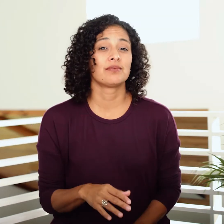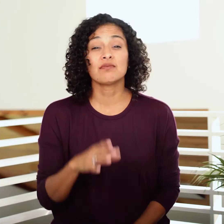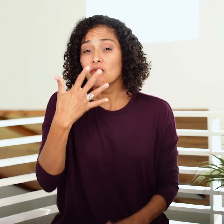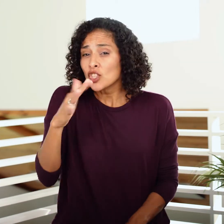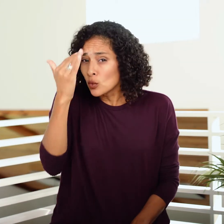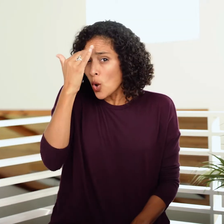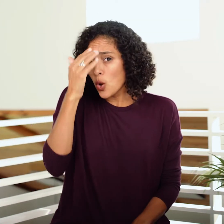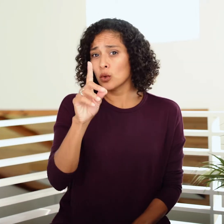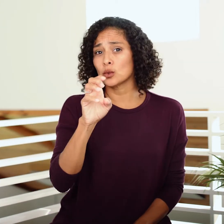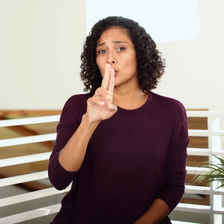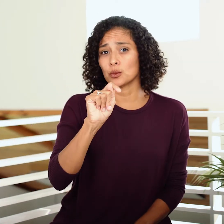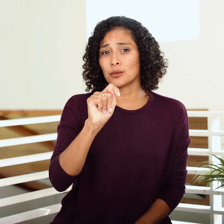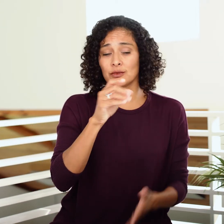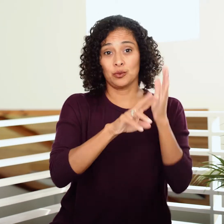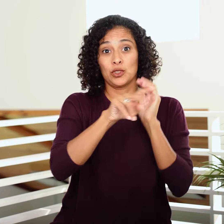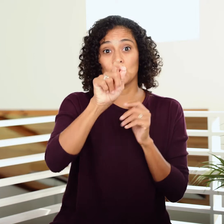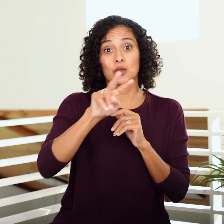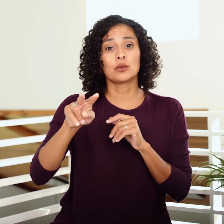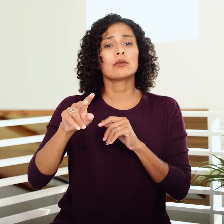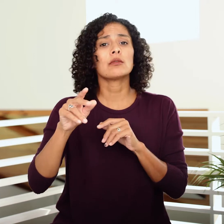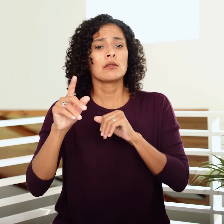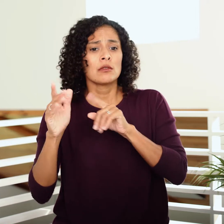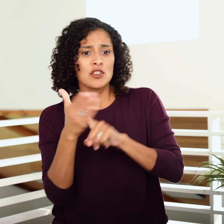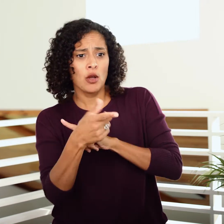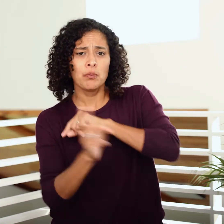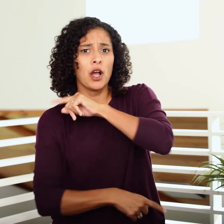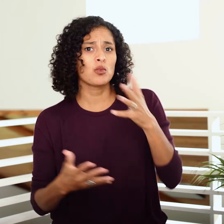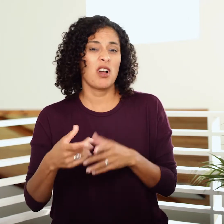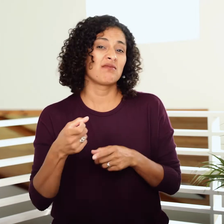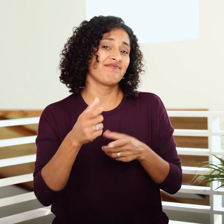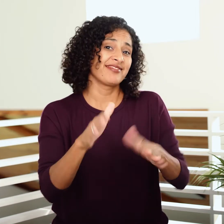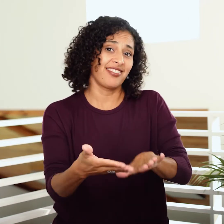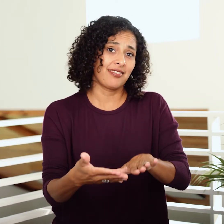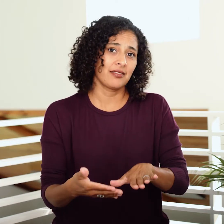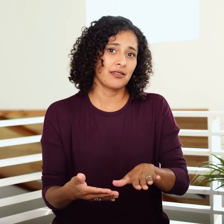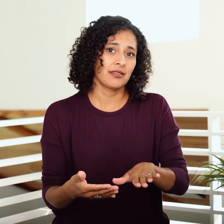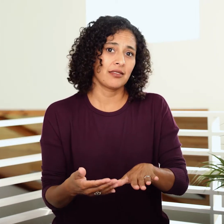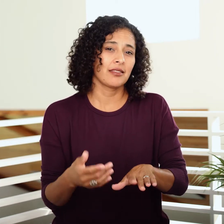We already know that the penalty for adultery is death (Deut. 22:22),